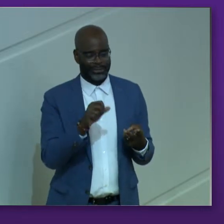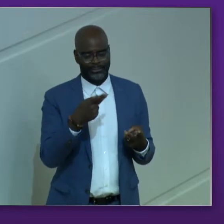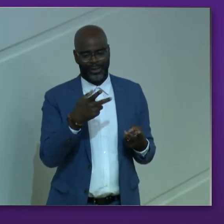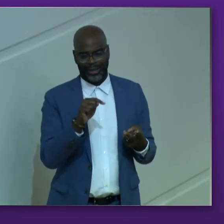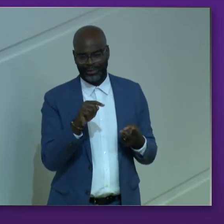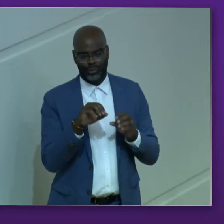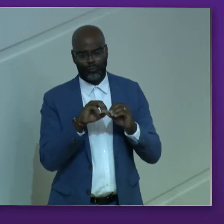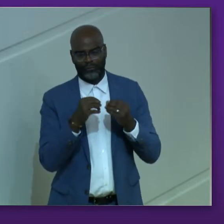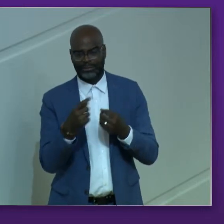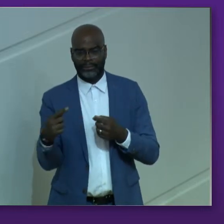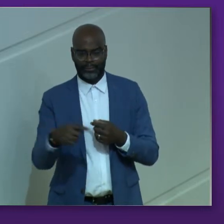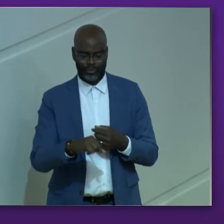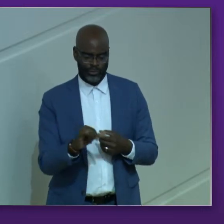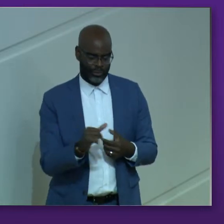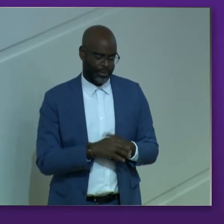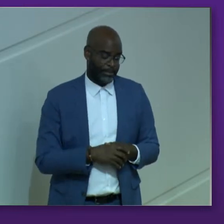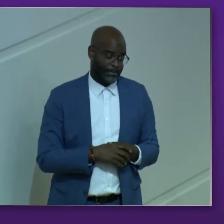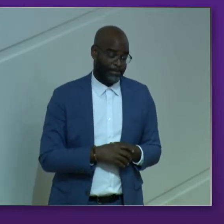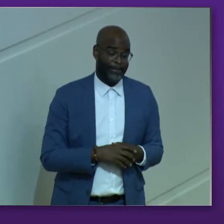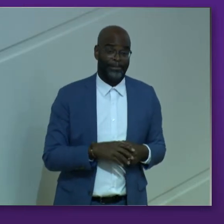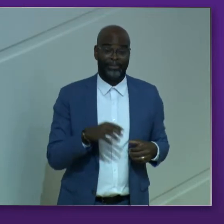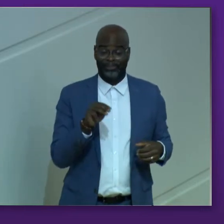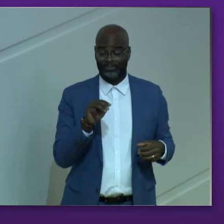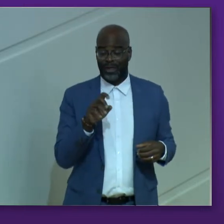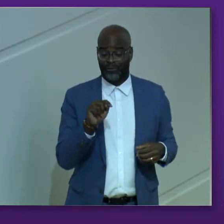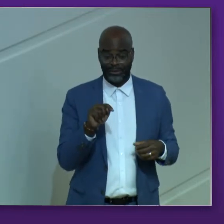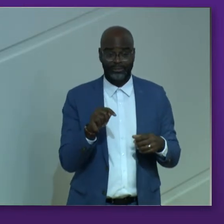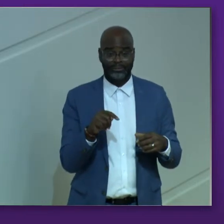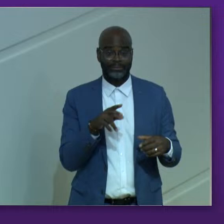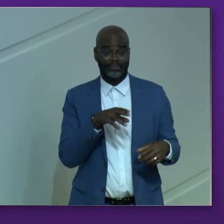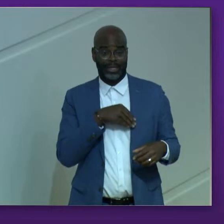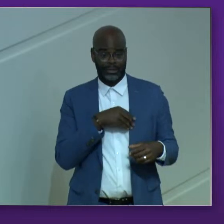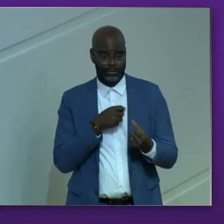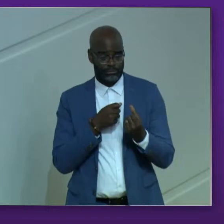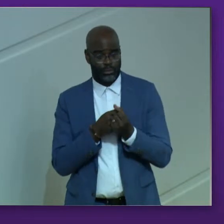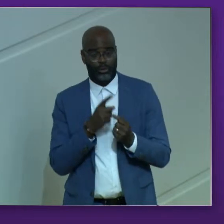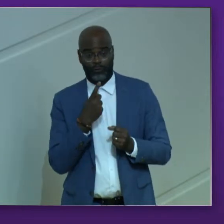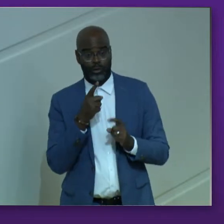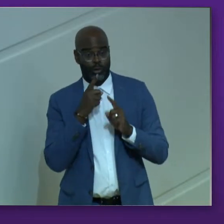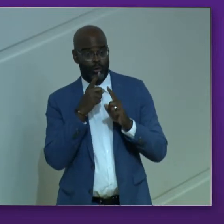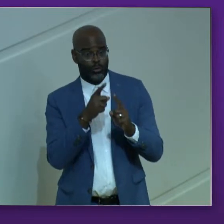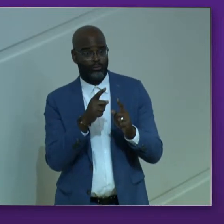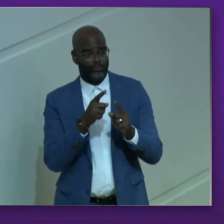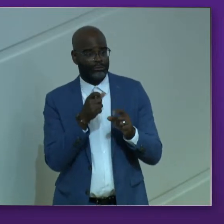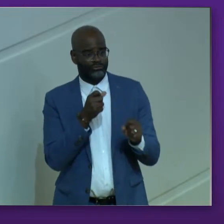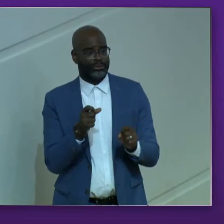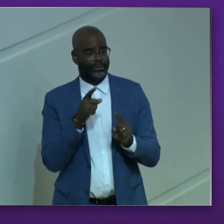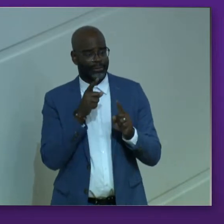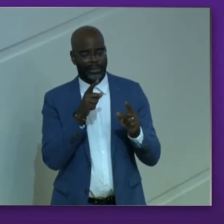DESPITE THE INCREMENT WEATHER AND THE LAST-MINUTE CHANGE IN TIMING THE SCOUTS WERE WELL